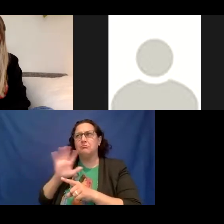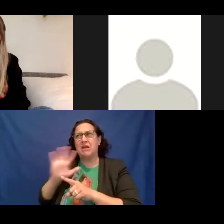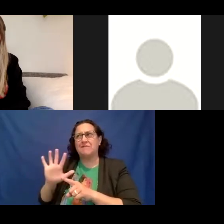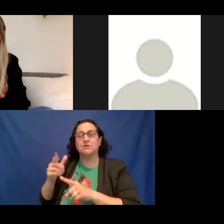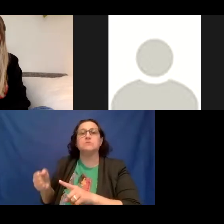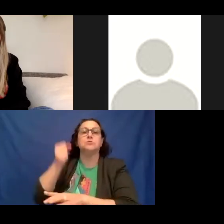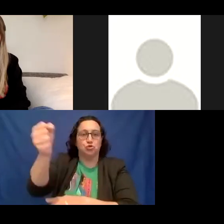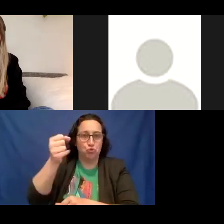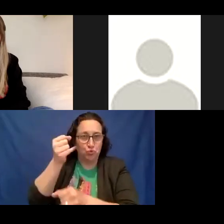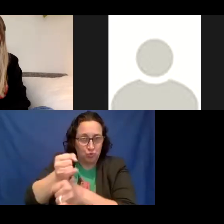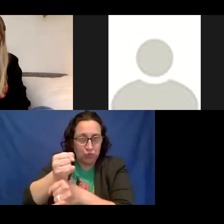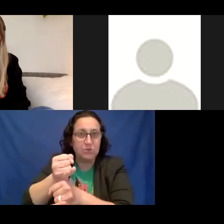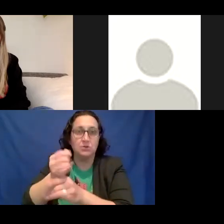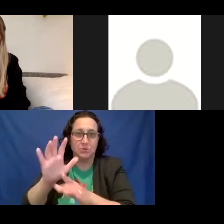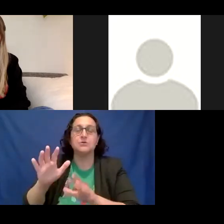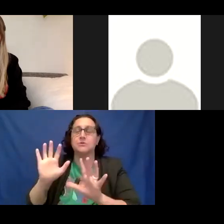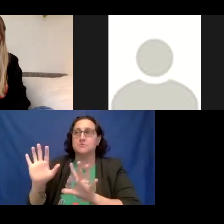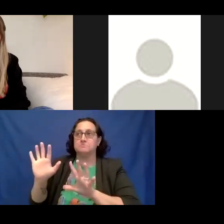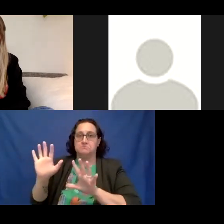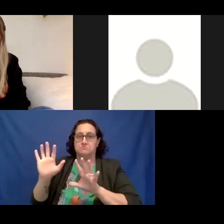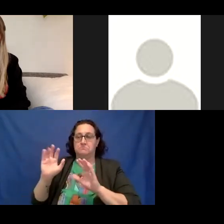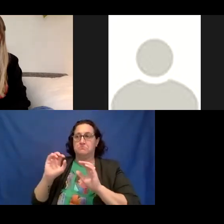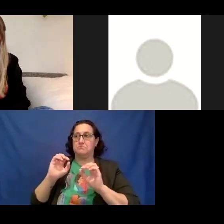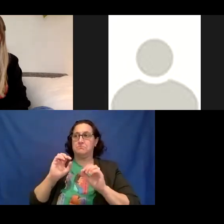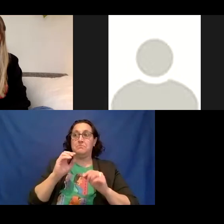went into a residential school for the deaf where she started learning Sign Language. My